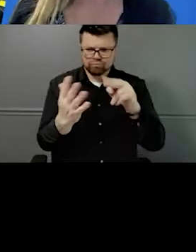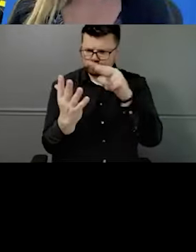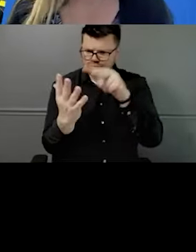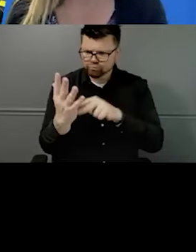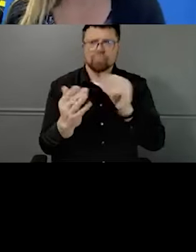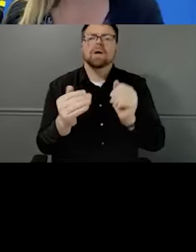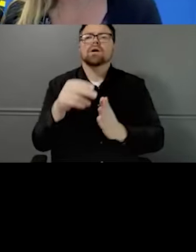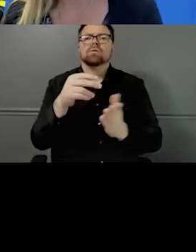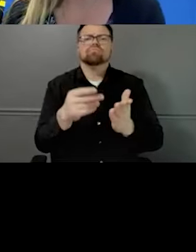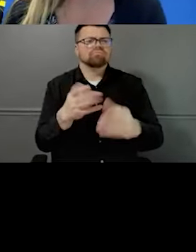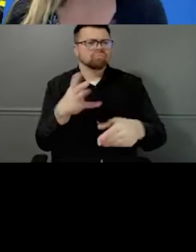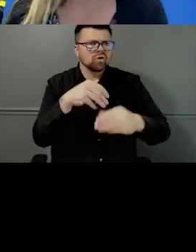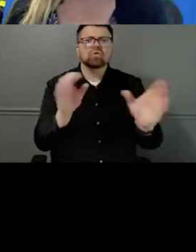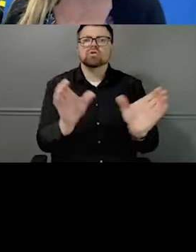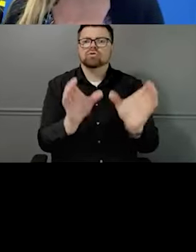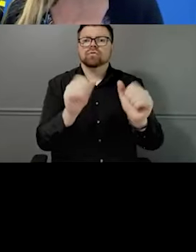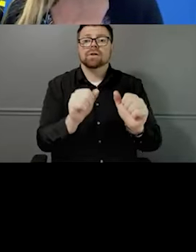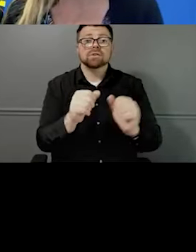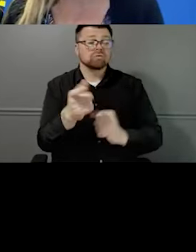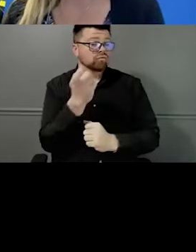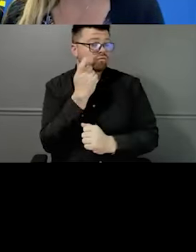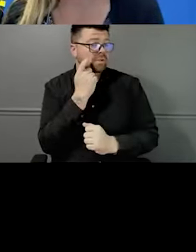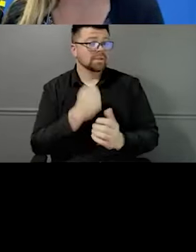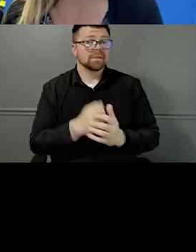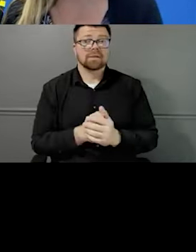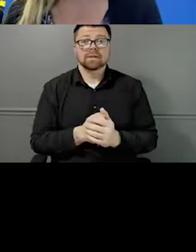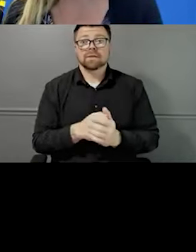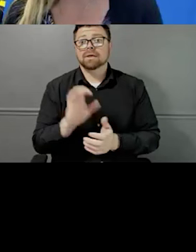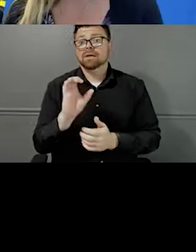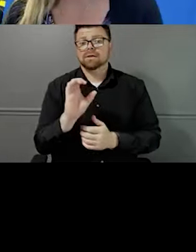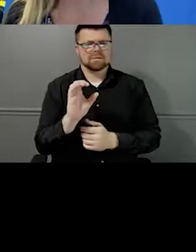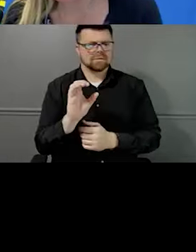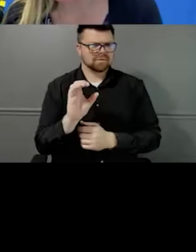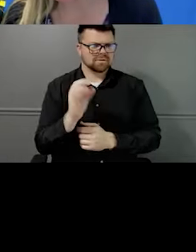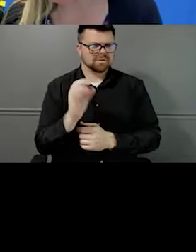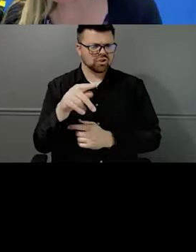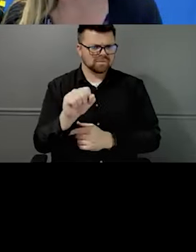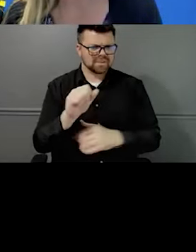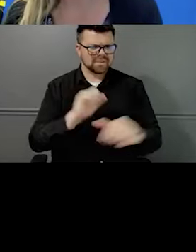More recently in CHIPS and Science Act of 2022,